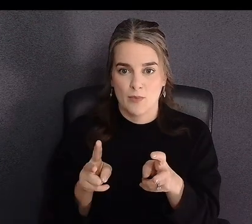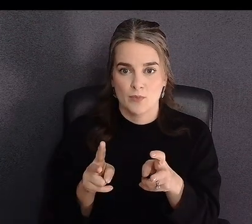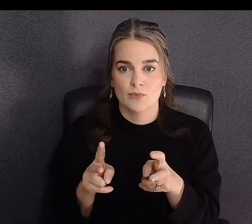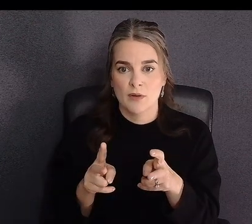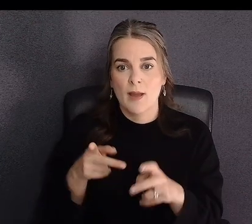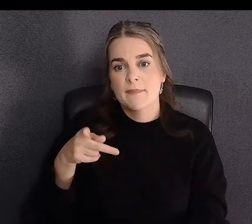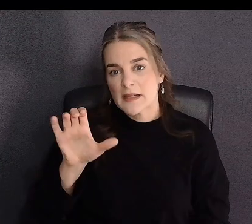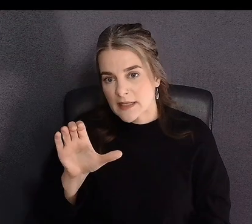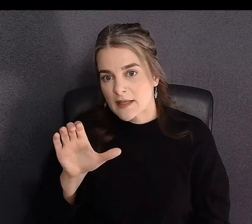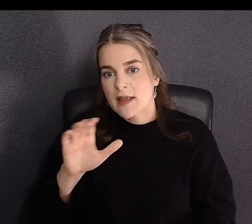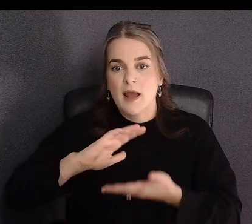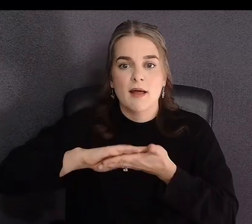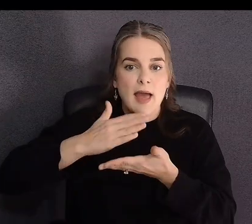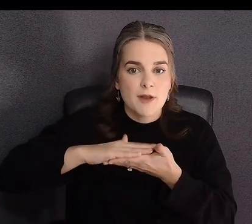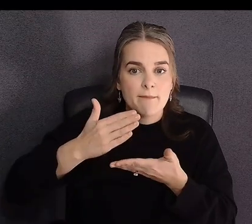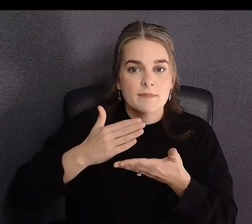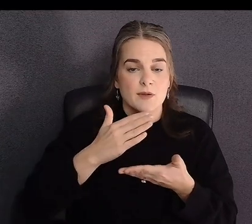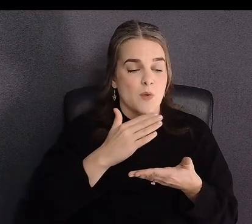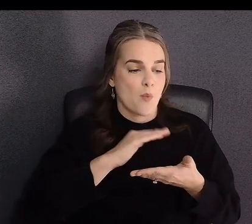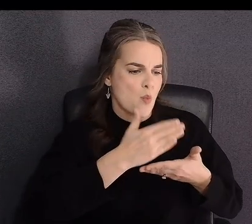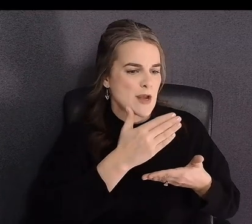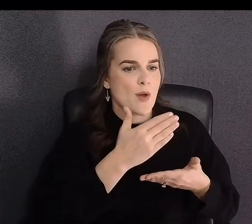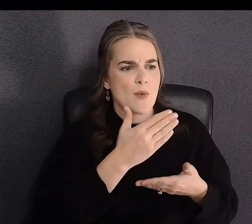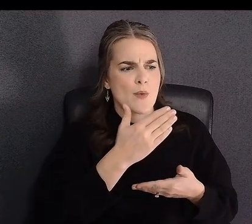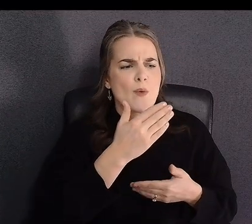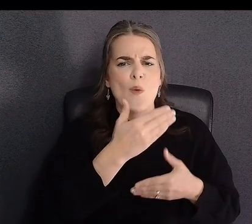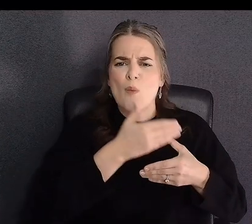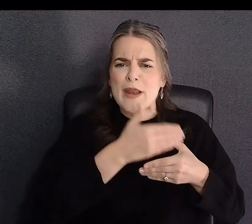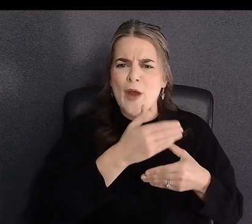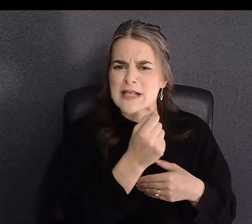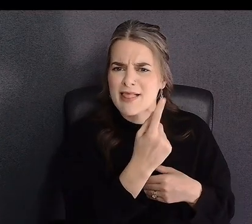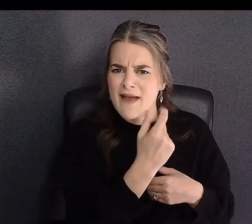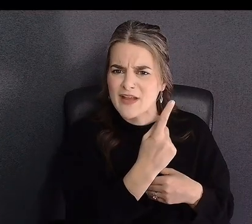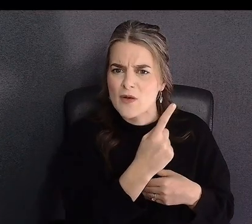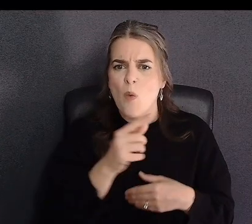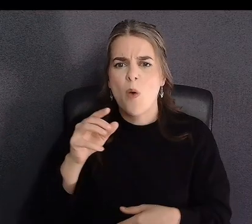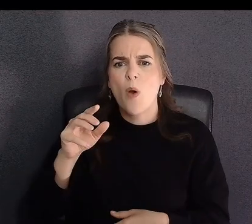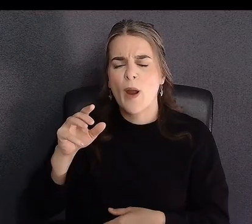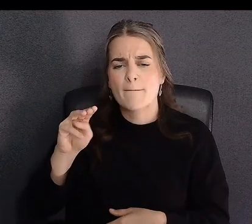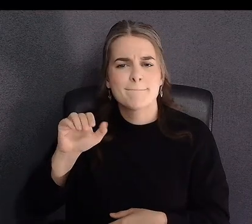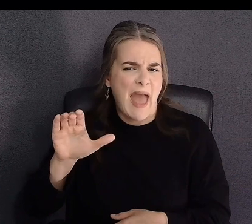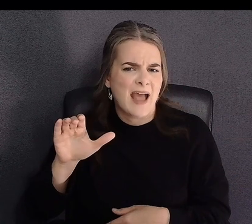as long as it has Windows 11 or it's a MacBook. And then once that's downloaded and you change all your settings